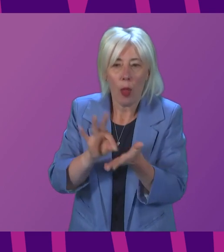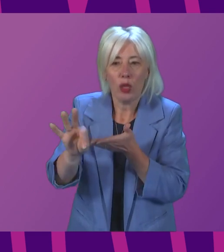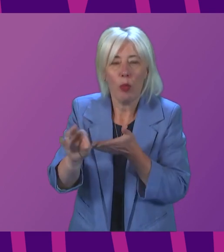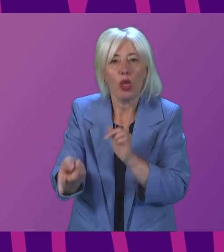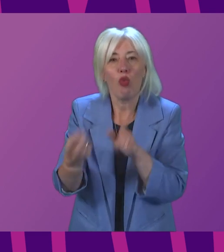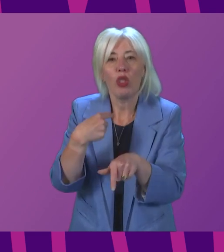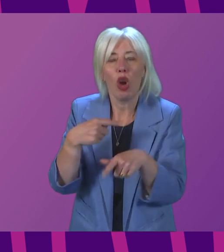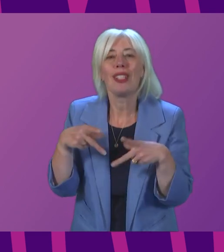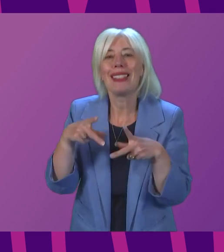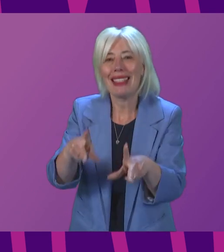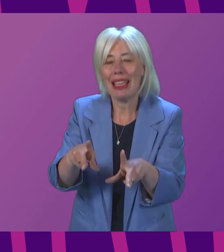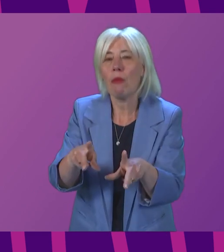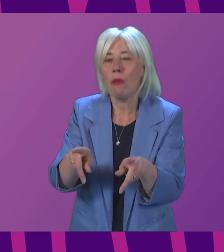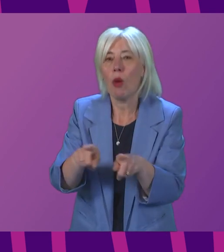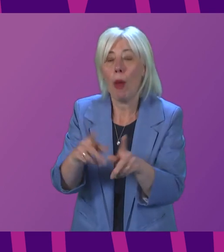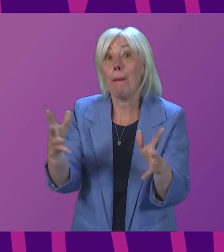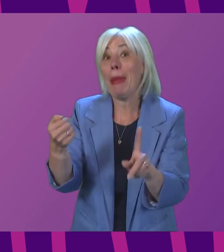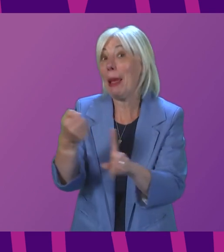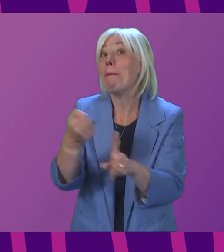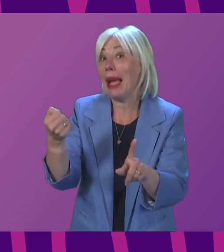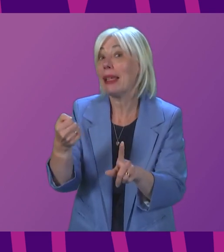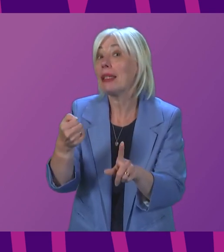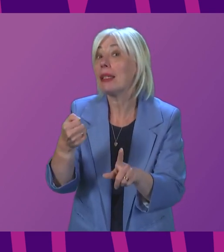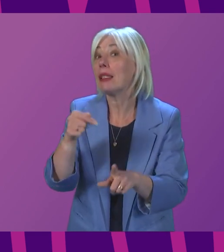which will have a big impact on waste.